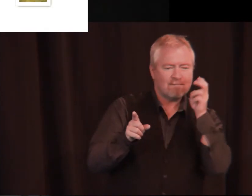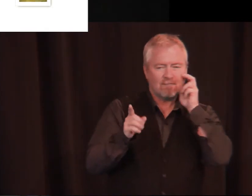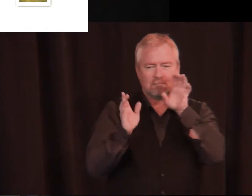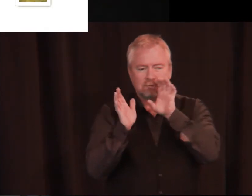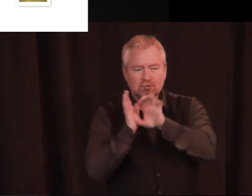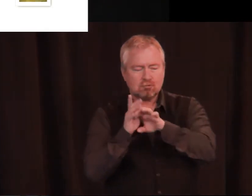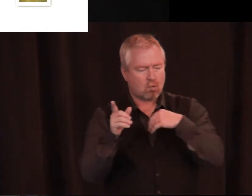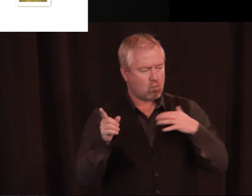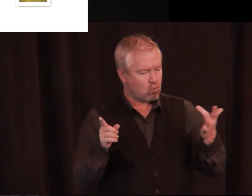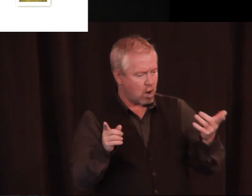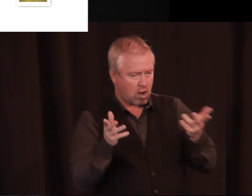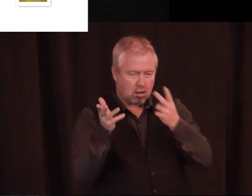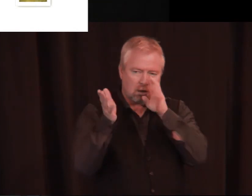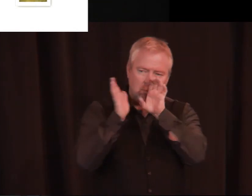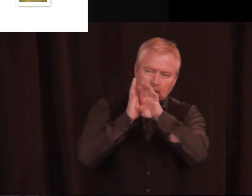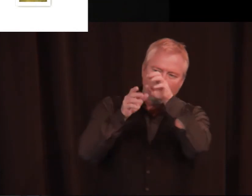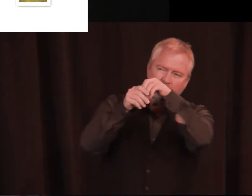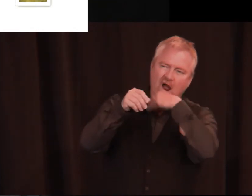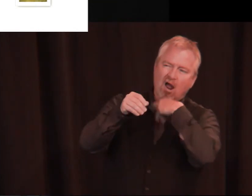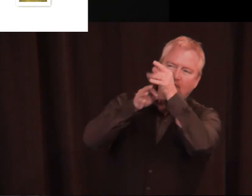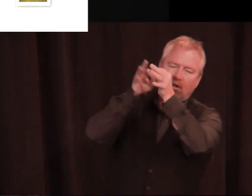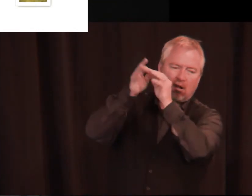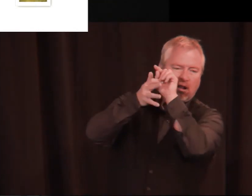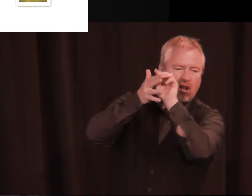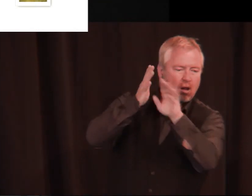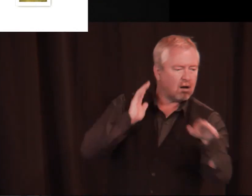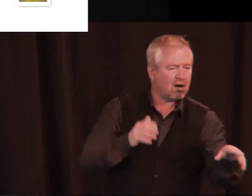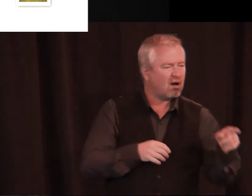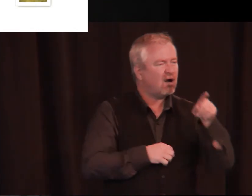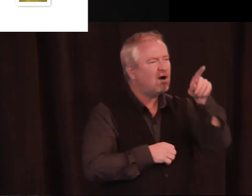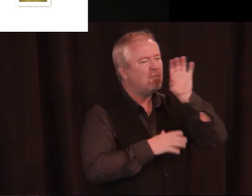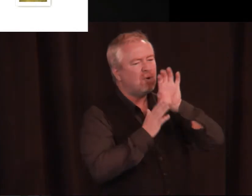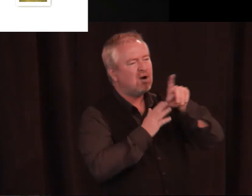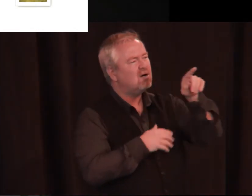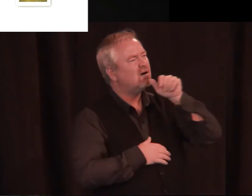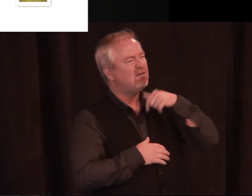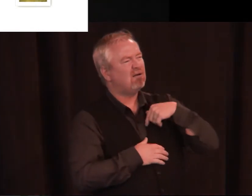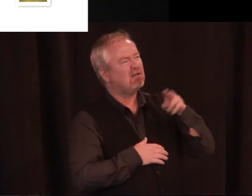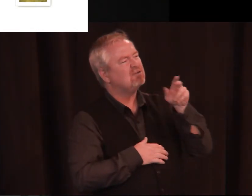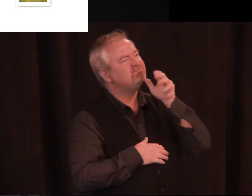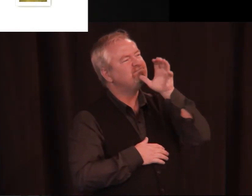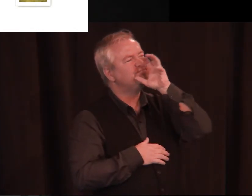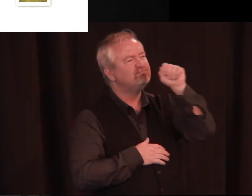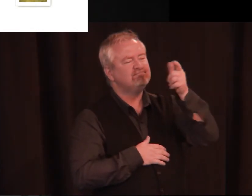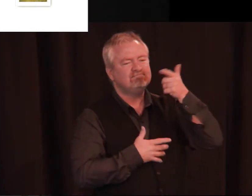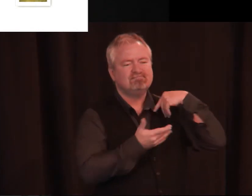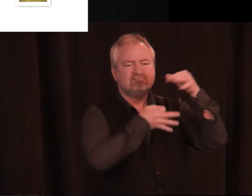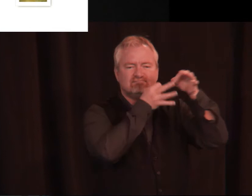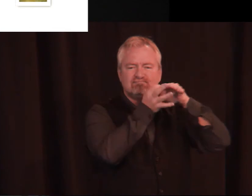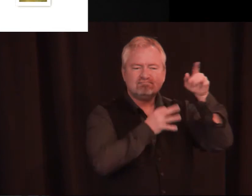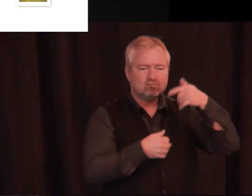and then what was their least favorite picture. And this only took about five minutes, but it gave us a lot of information for how